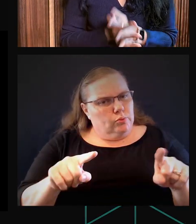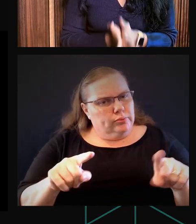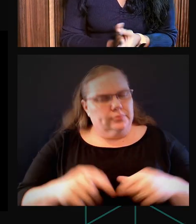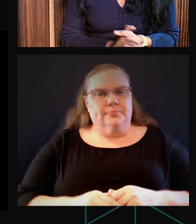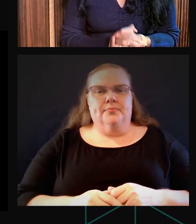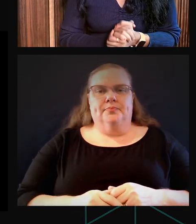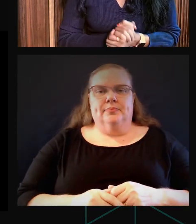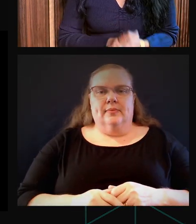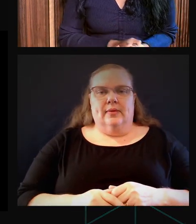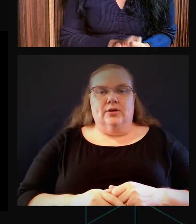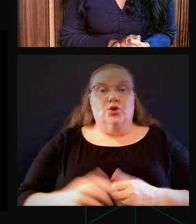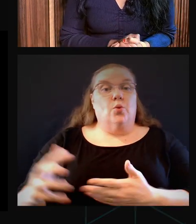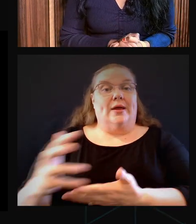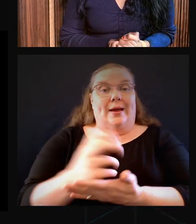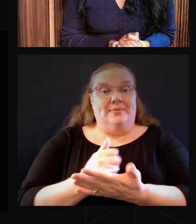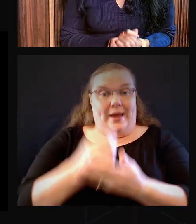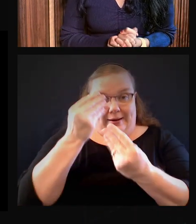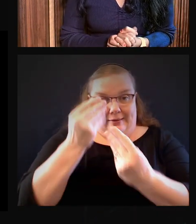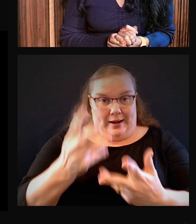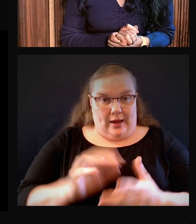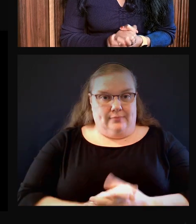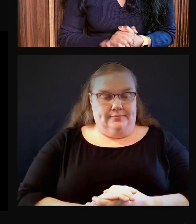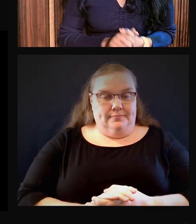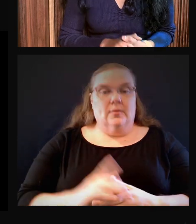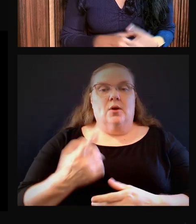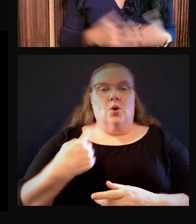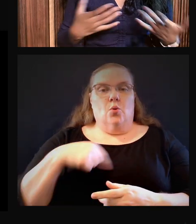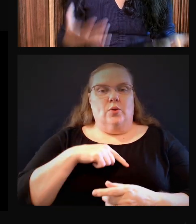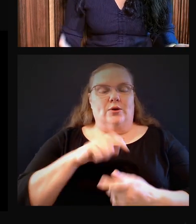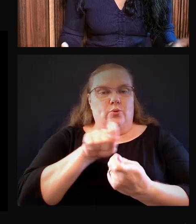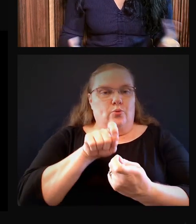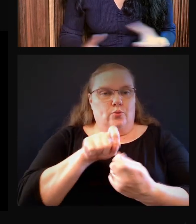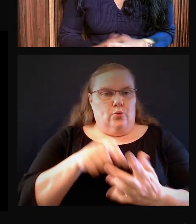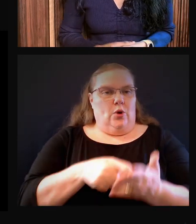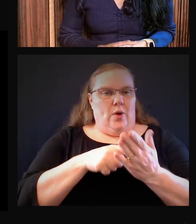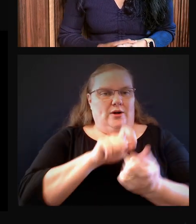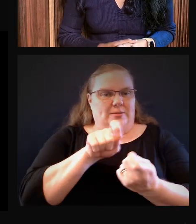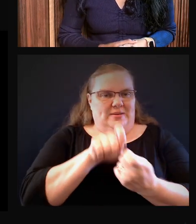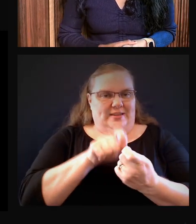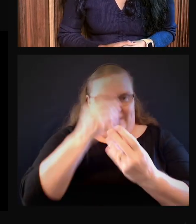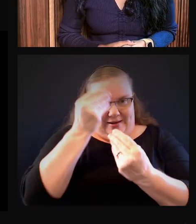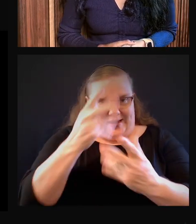We require specific data points for this feature, and these are directly derived from Player Profile